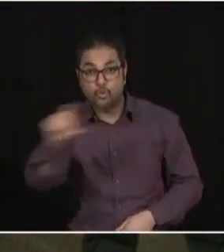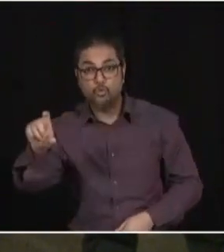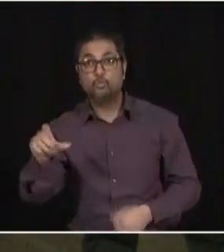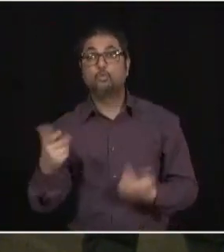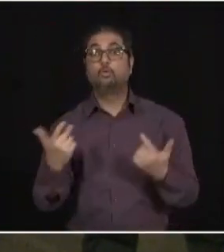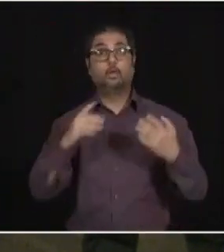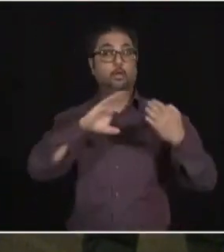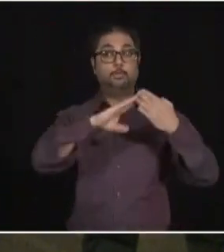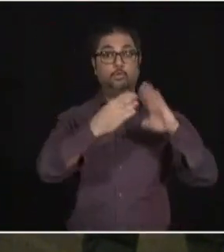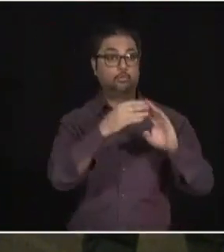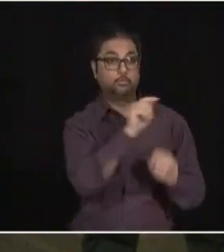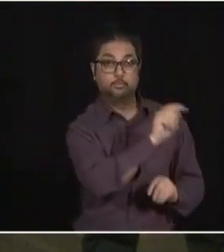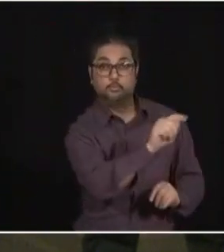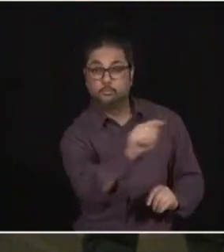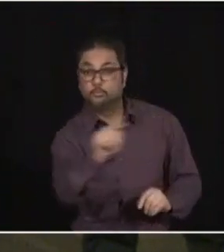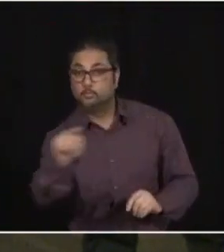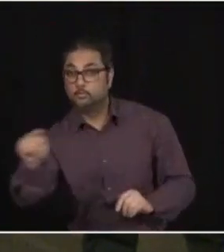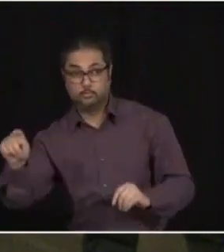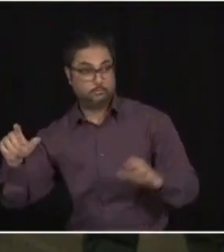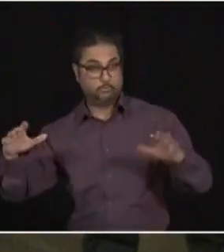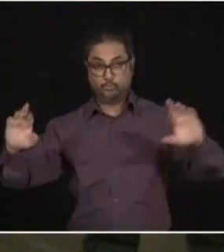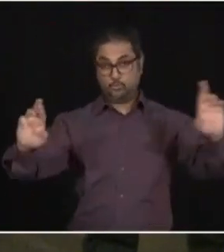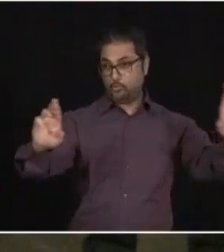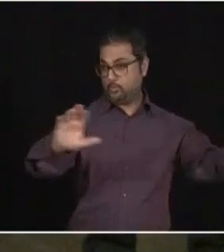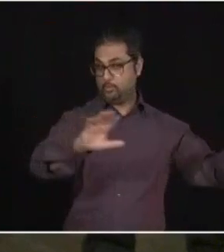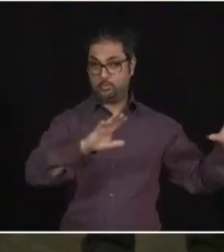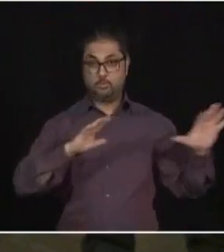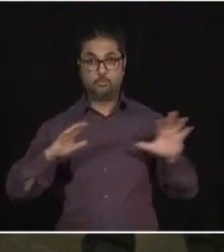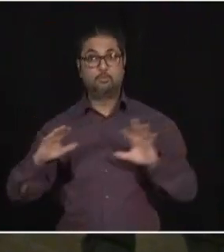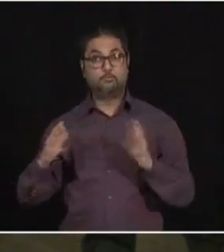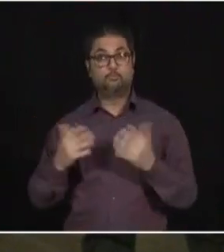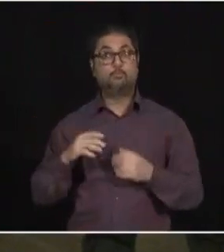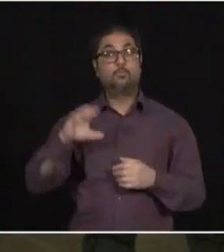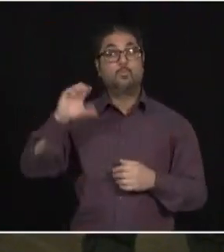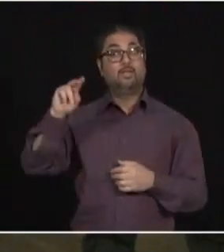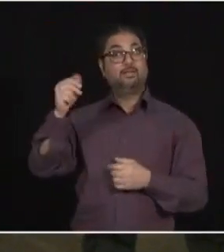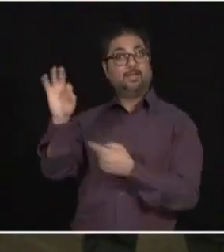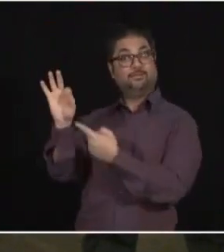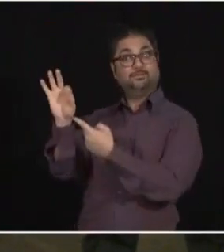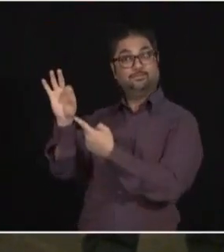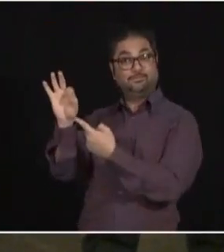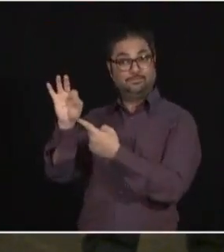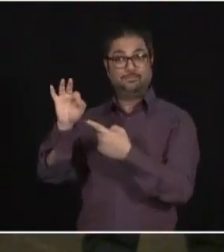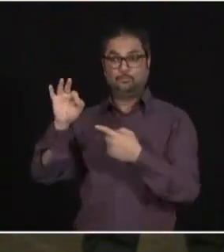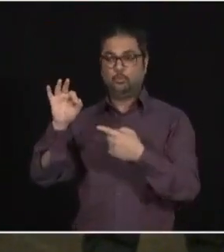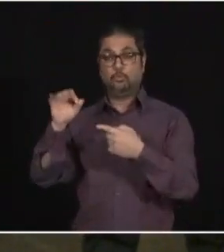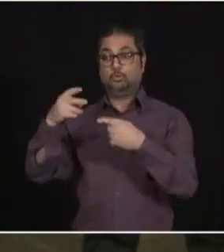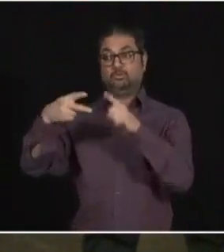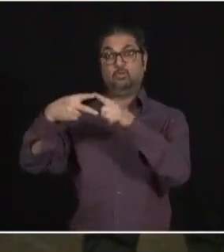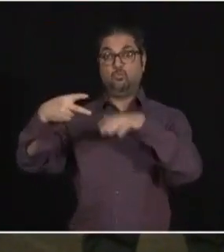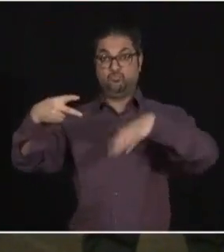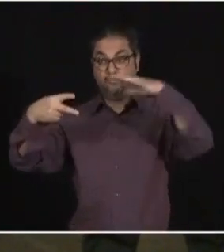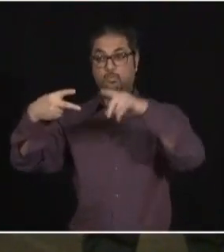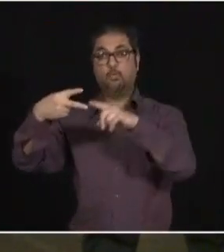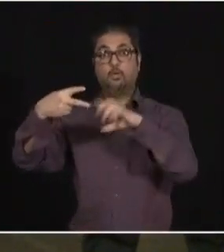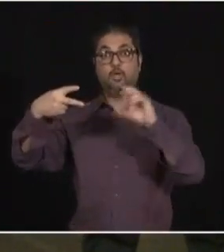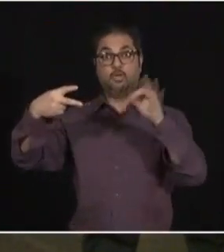One specific thing is First Nations leaders have expressed a strong reference